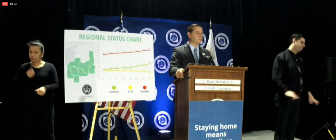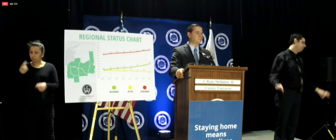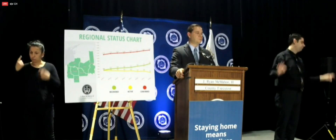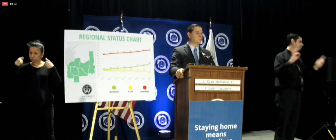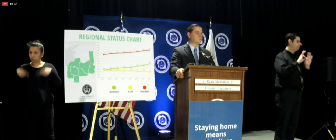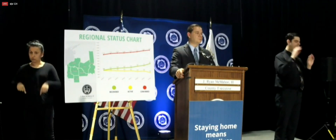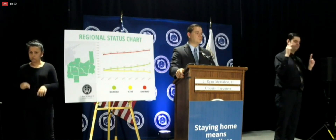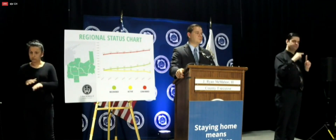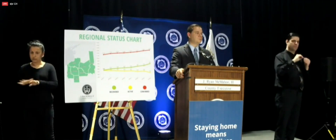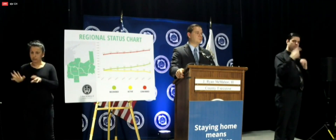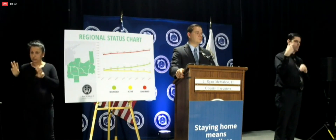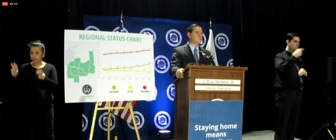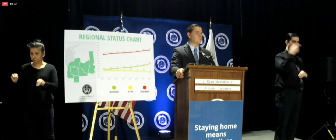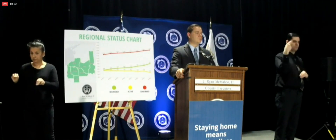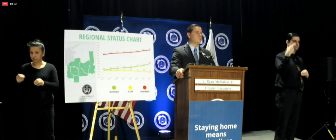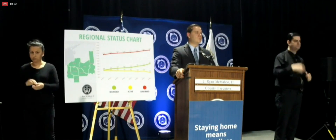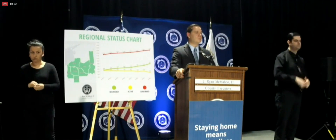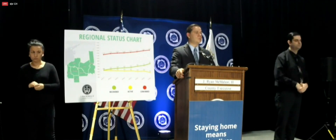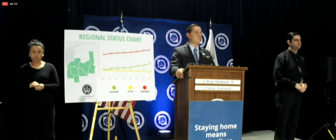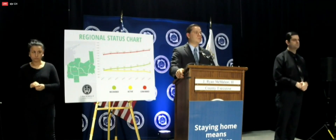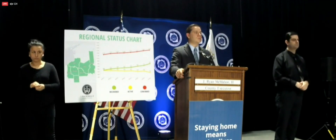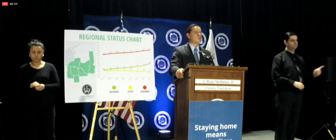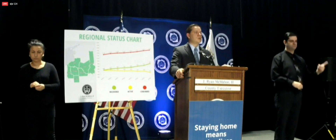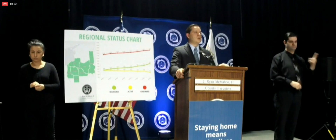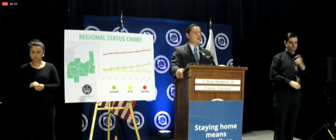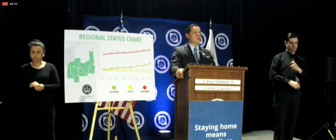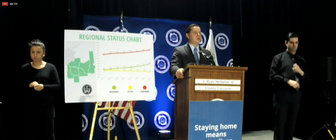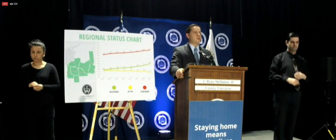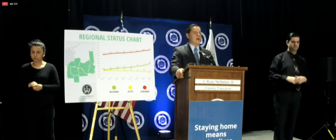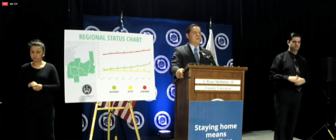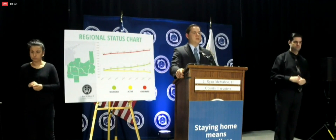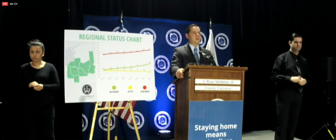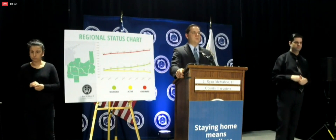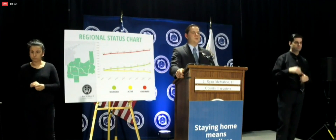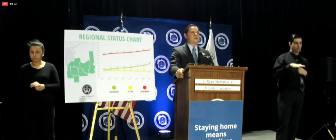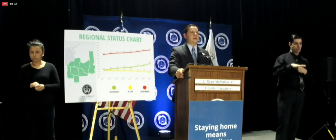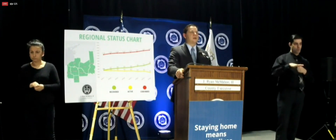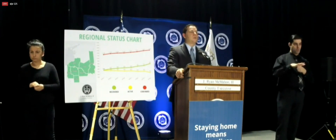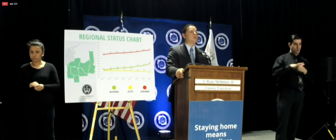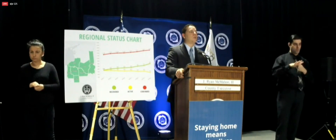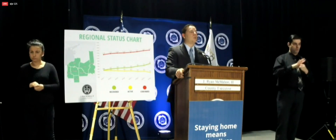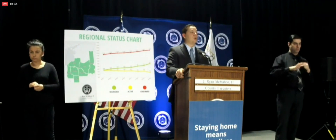OUR HEALTH. HOW INVOLVED HAS THE STATE BEEN IN THOSE CONVERSATIONS THAT YOU HAD WITH THE LOCAL COUNTY